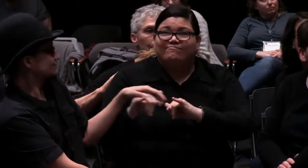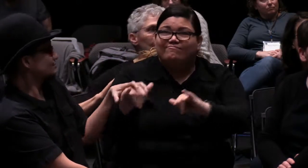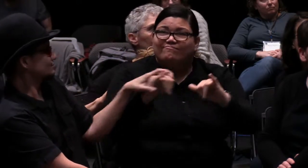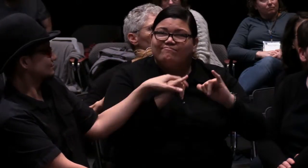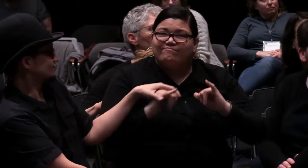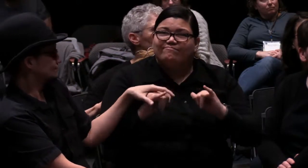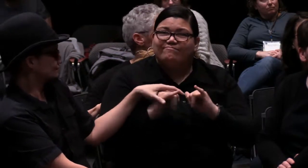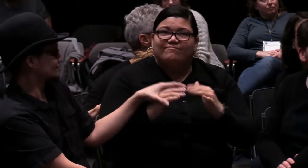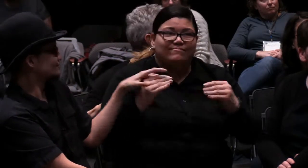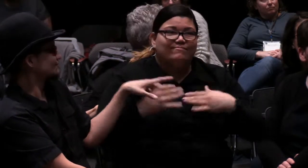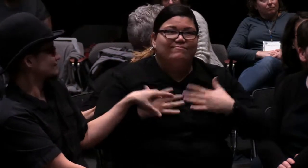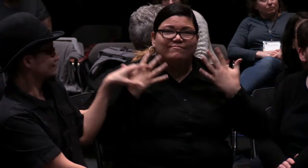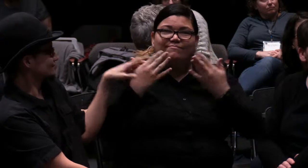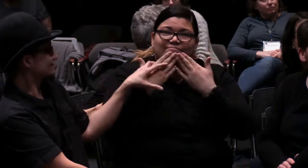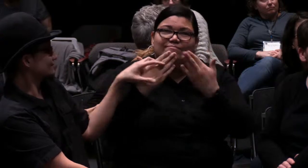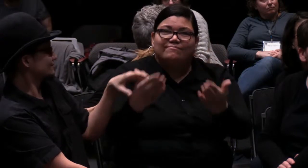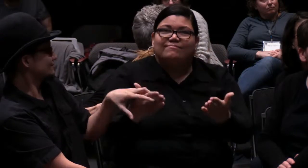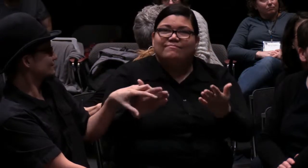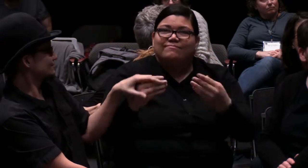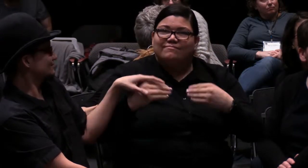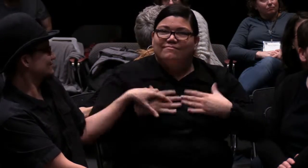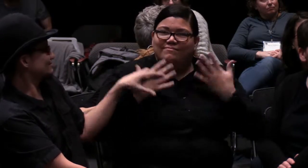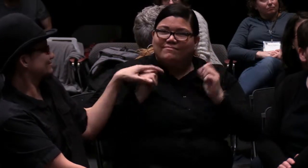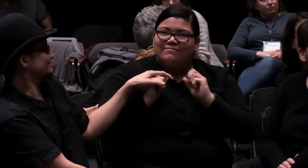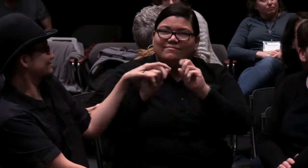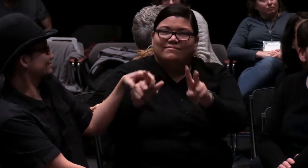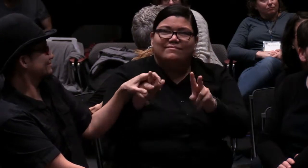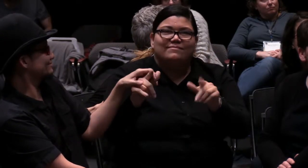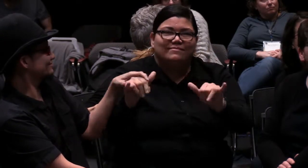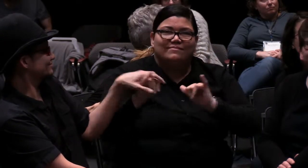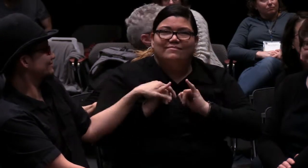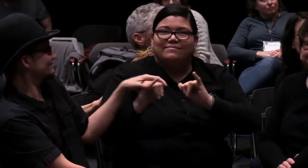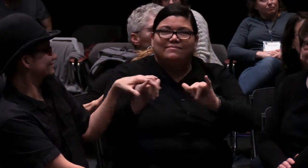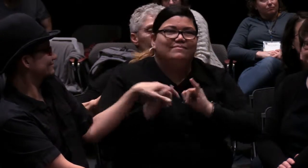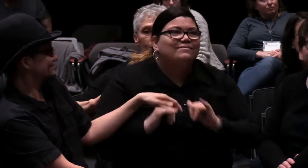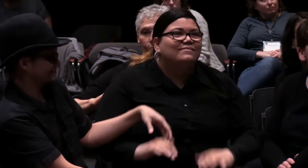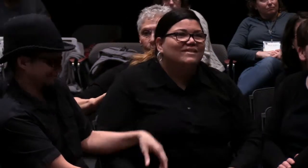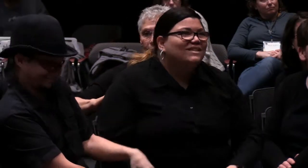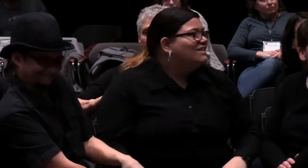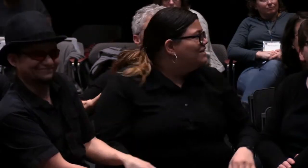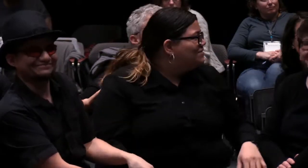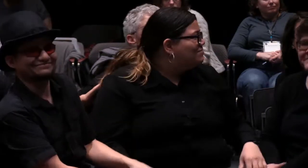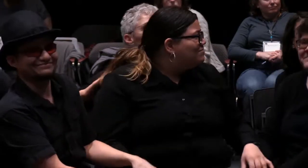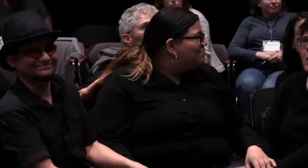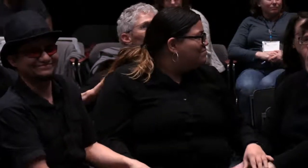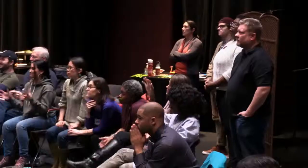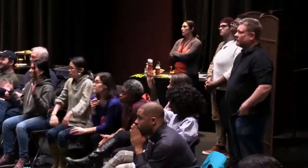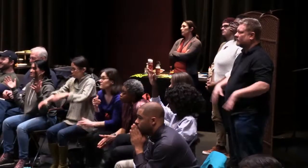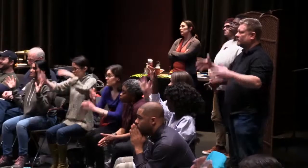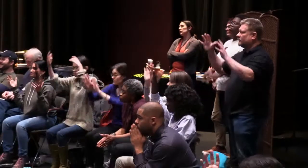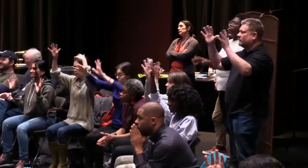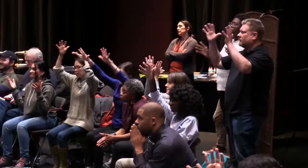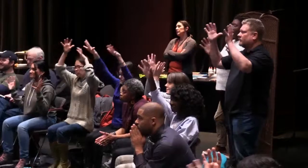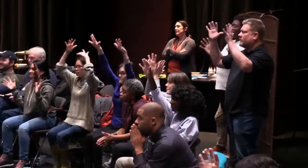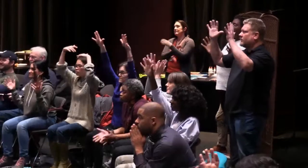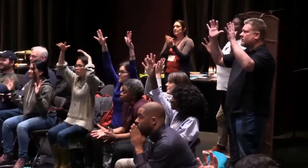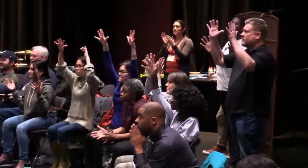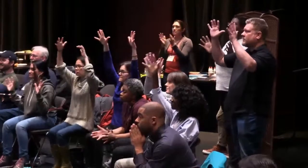and to collaborate and reach out. And thank you, also, for all that I received from this weekend.